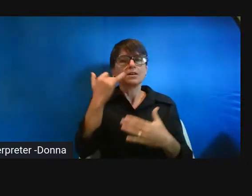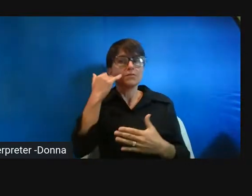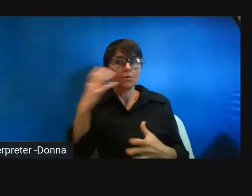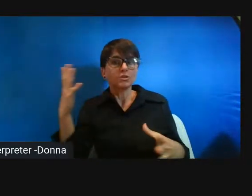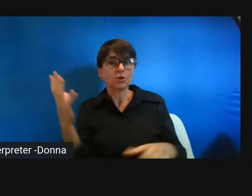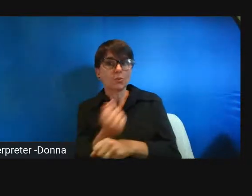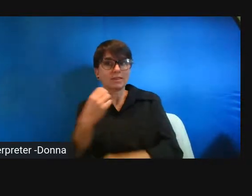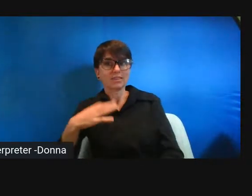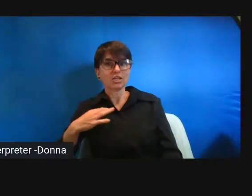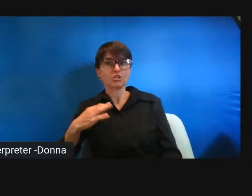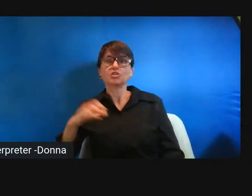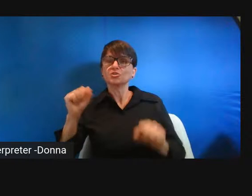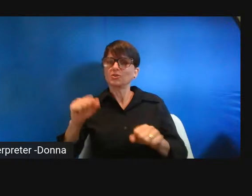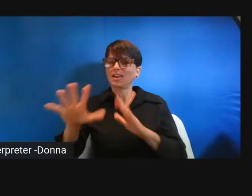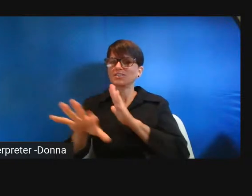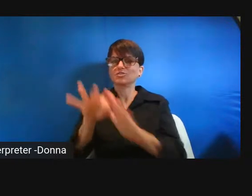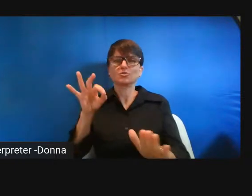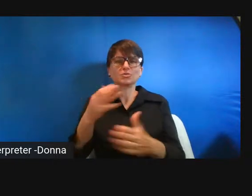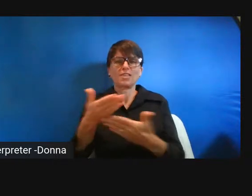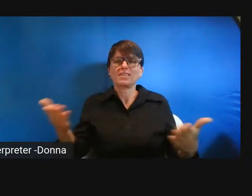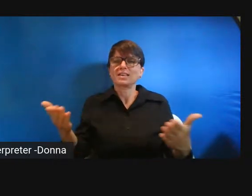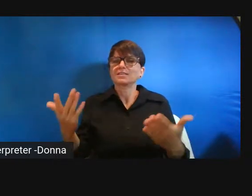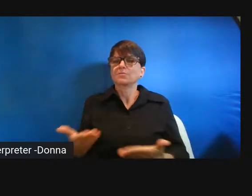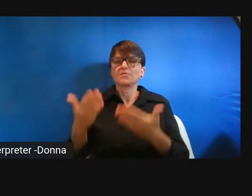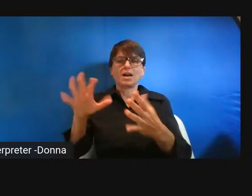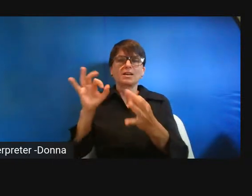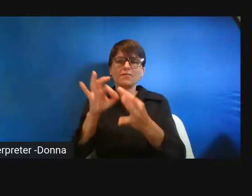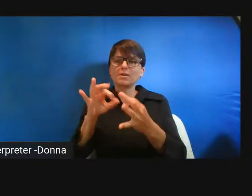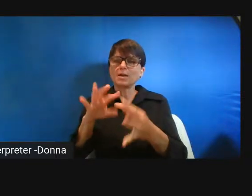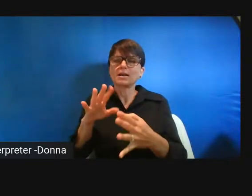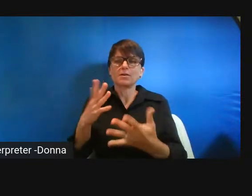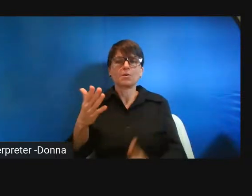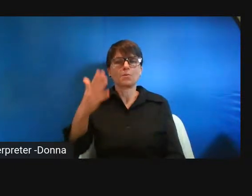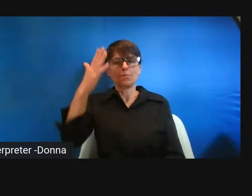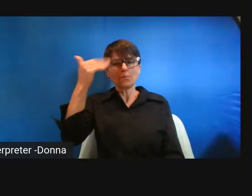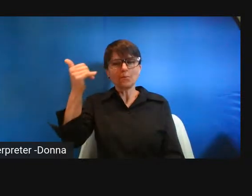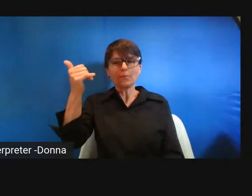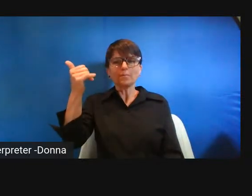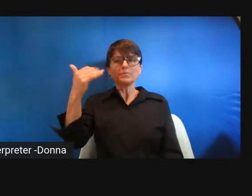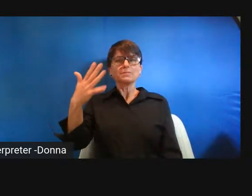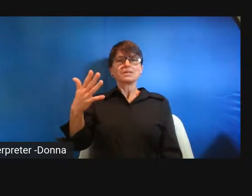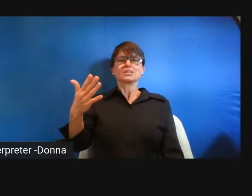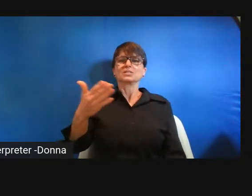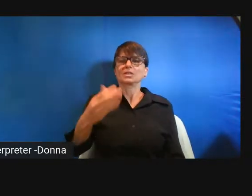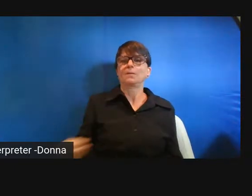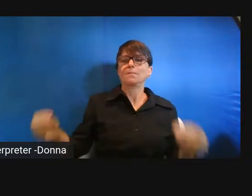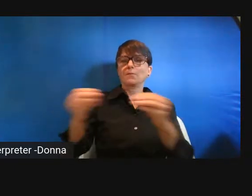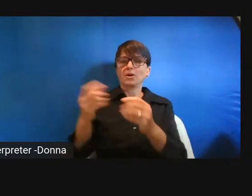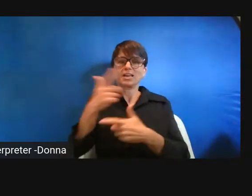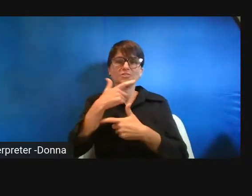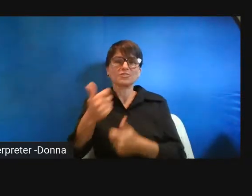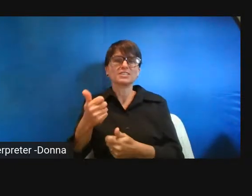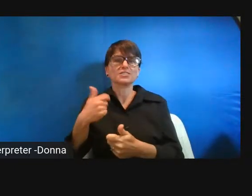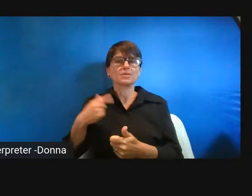interest you get 2 and a T-shirt so, please go and submit feedback . We very much appreciate anything that you can tell us